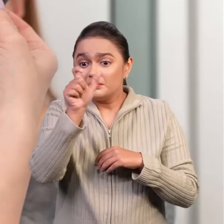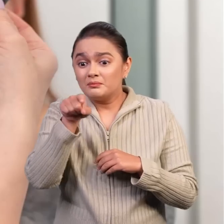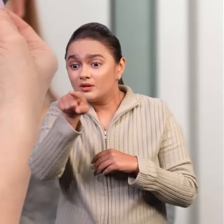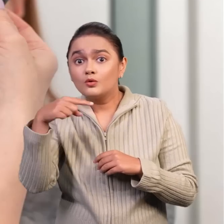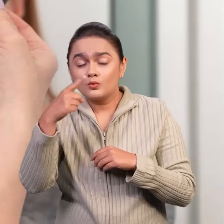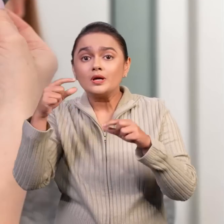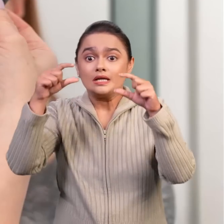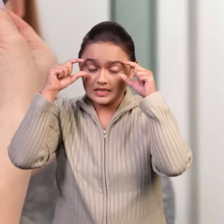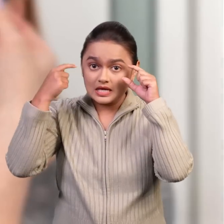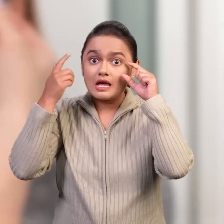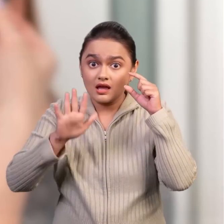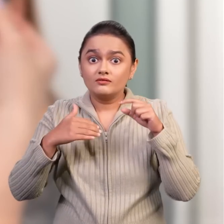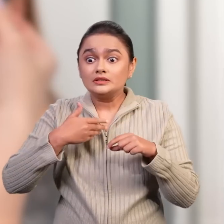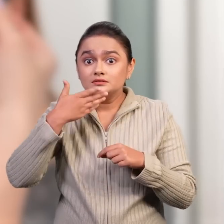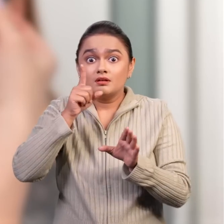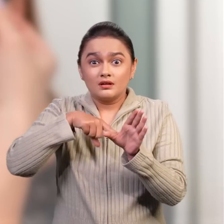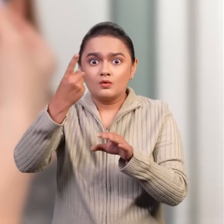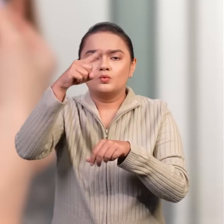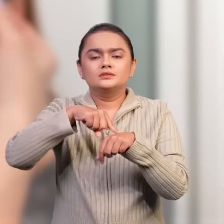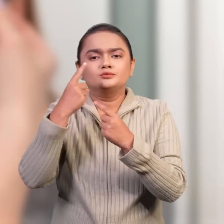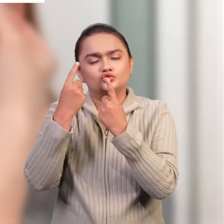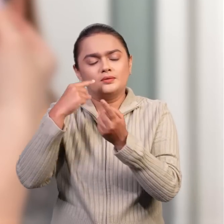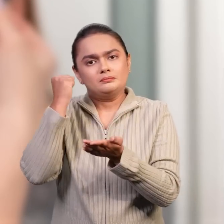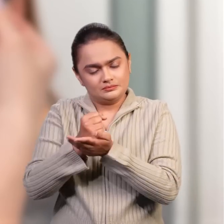for anyone else who had glasses, I'd suggest an annual checkup.